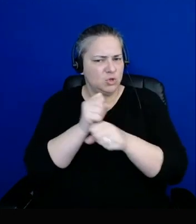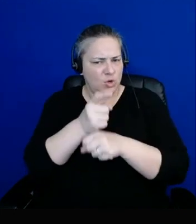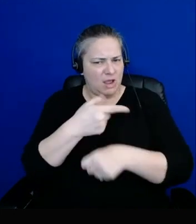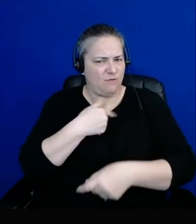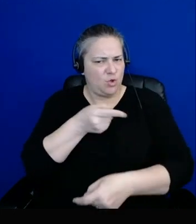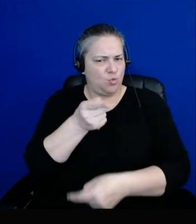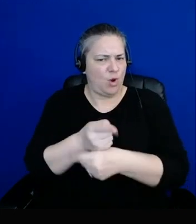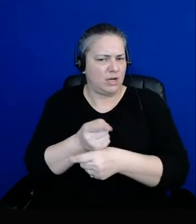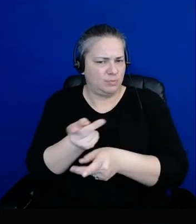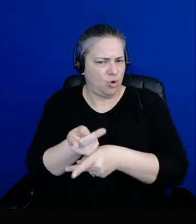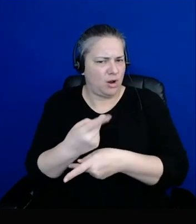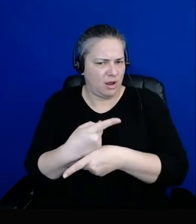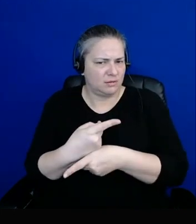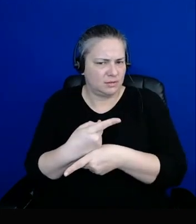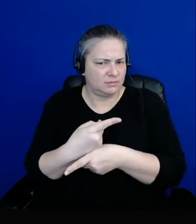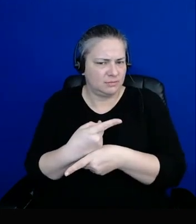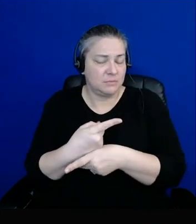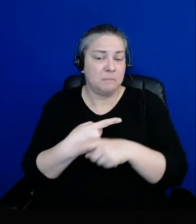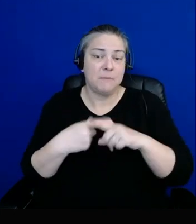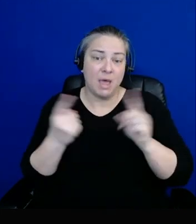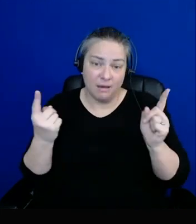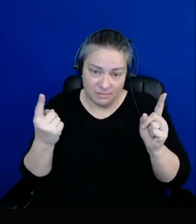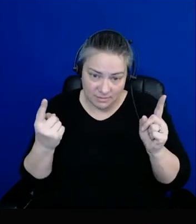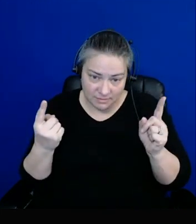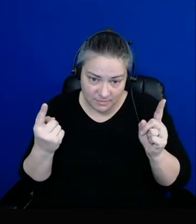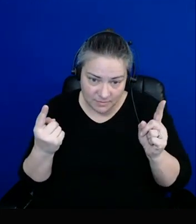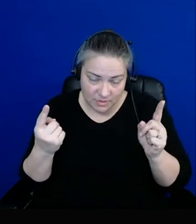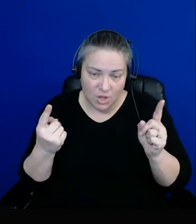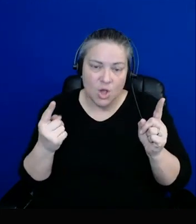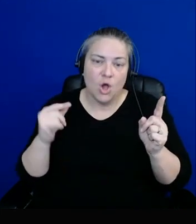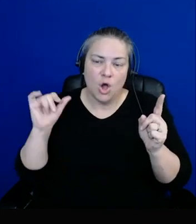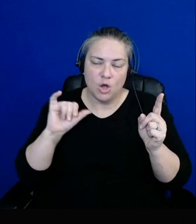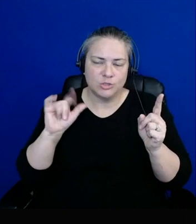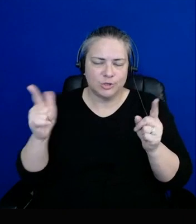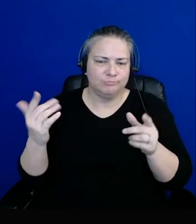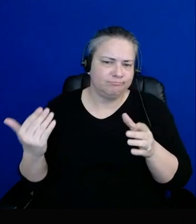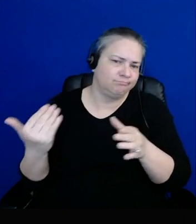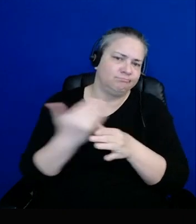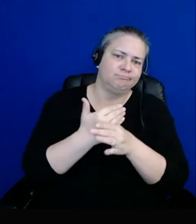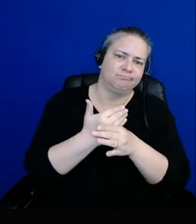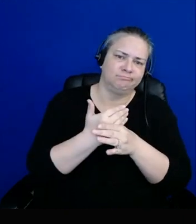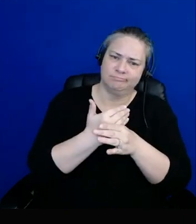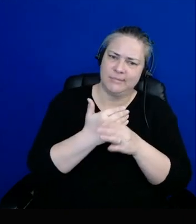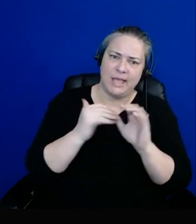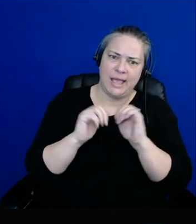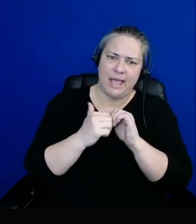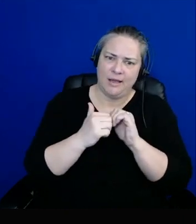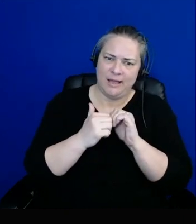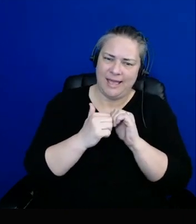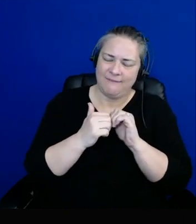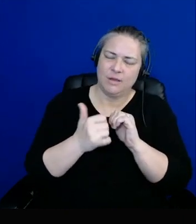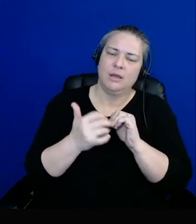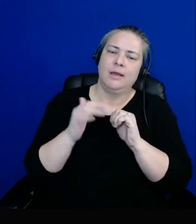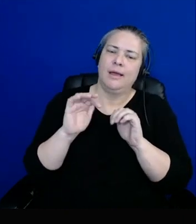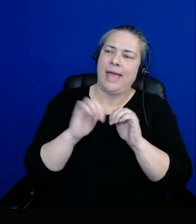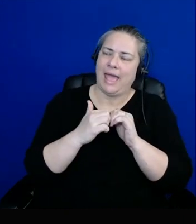that you have the right product. But it's often been impeded by the barrier of simply having to send a physical copy of your game somewhere.